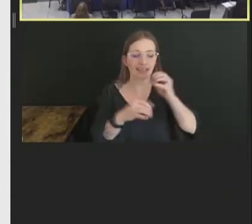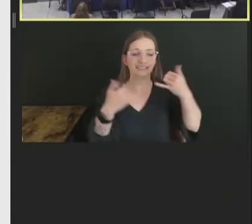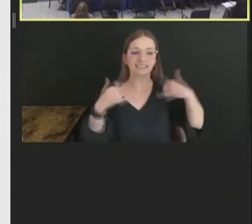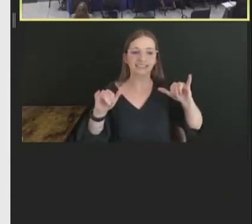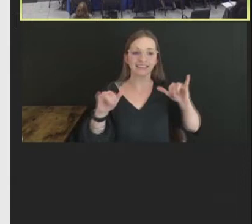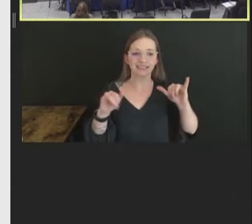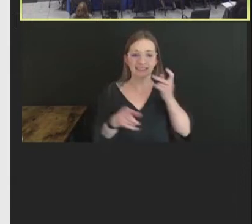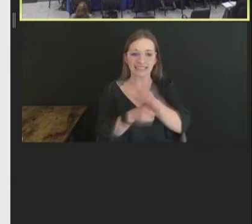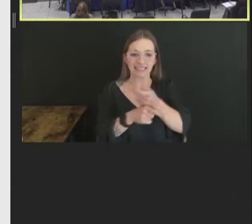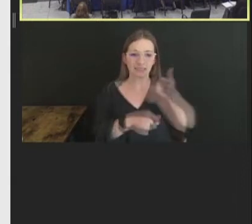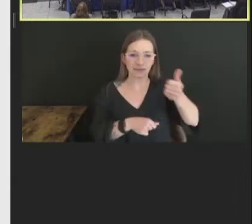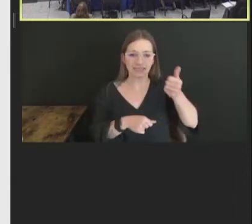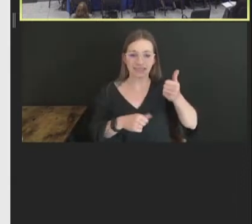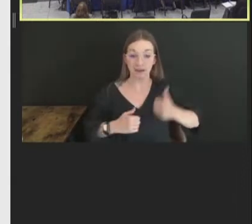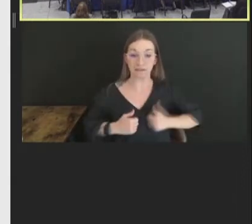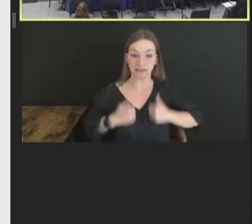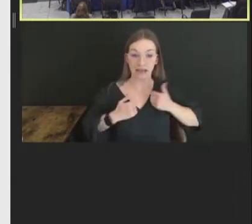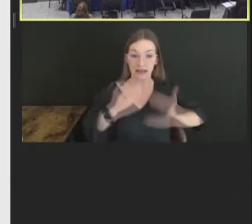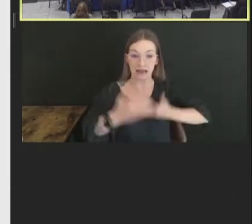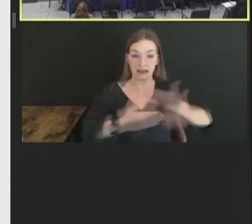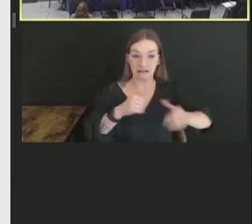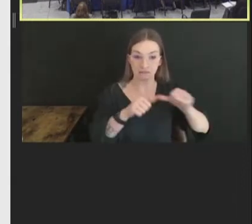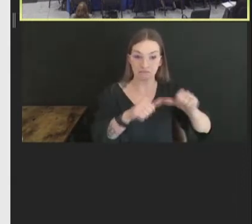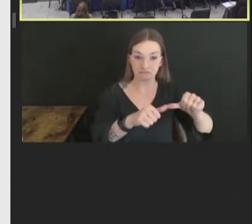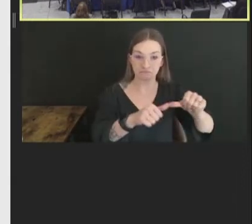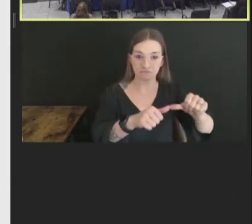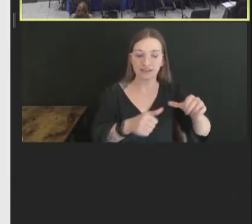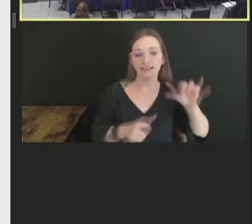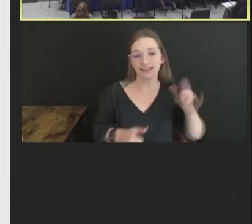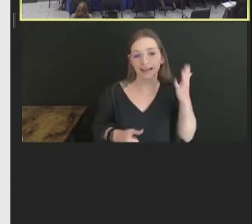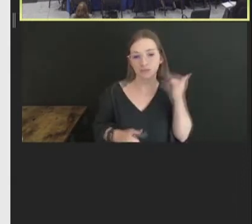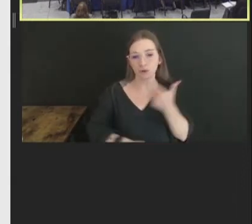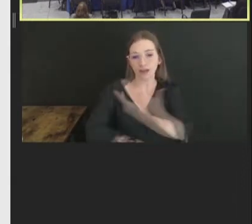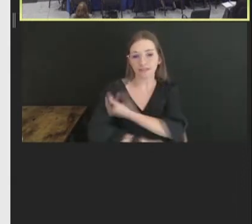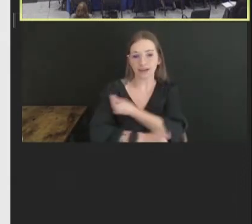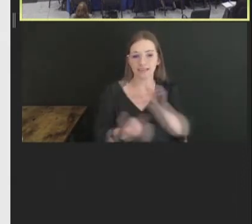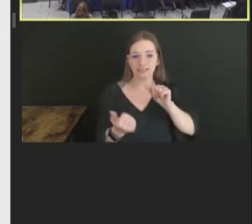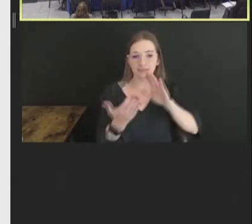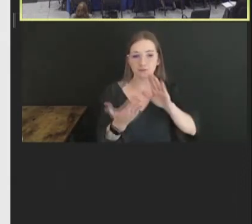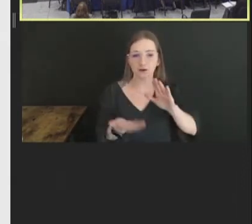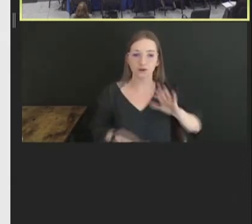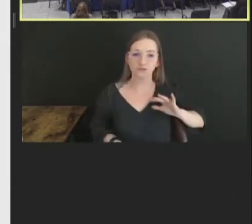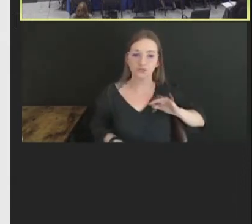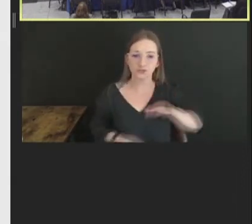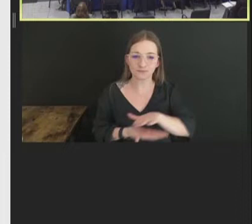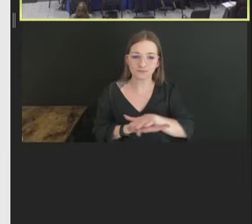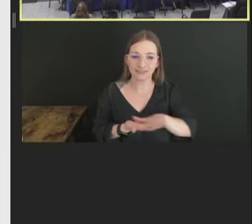that's why the bivariant vaccine approach is so nice because it basically covers the trail of